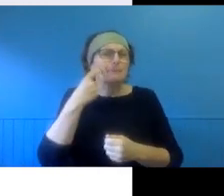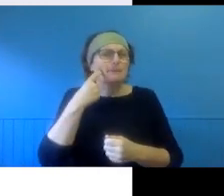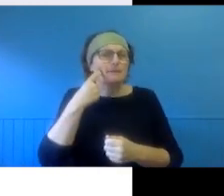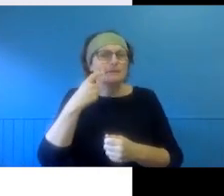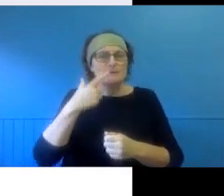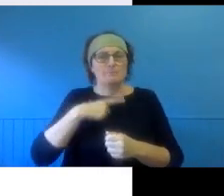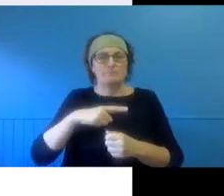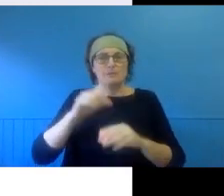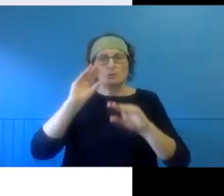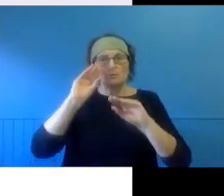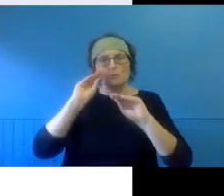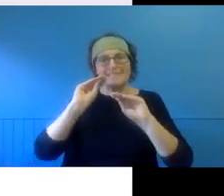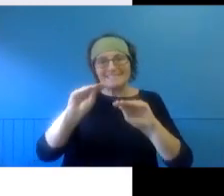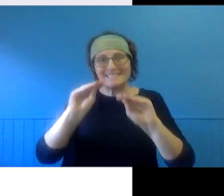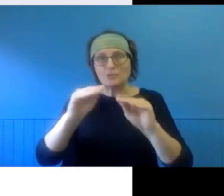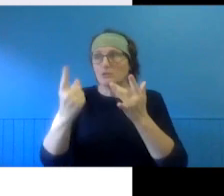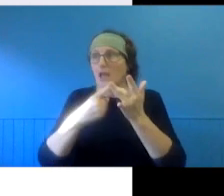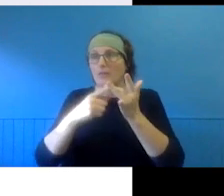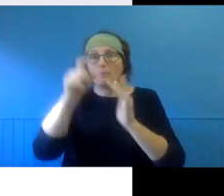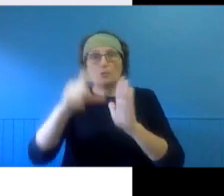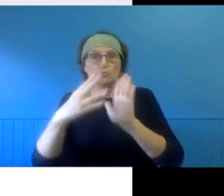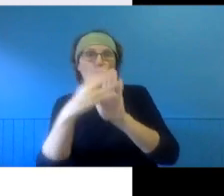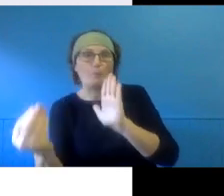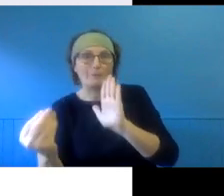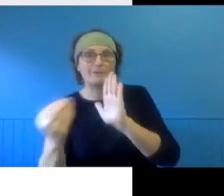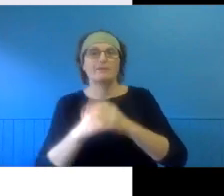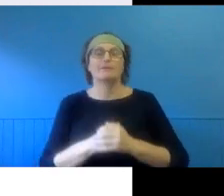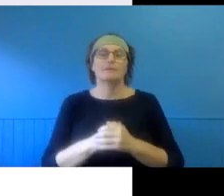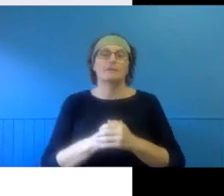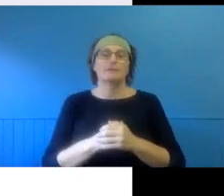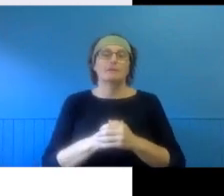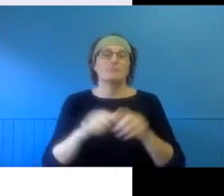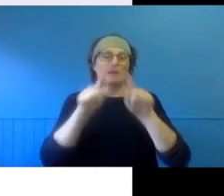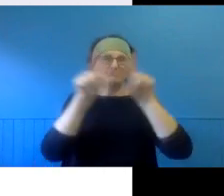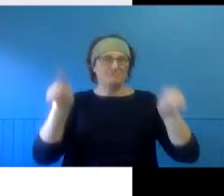that someone else may copy it. But here, the text is saying, "The